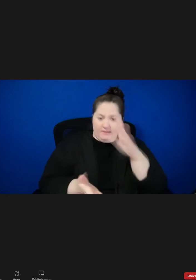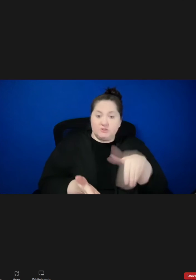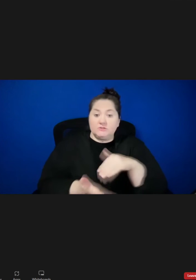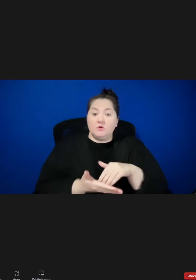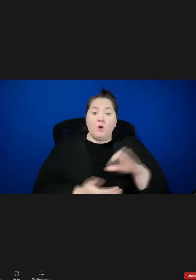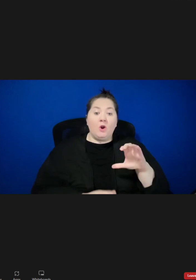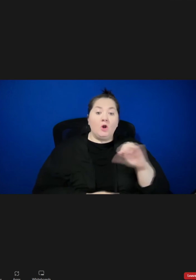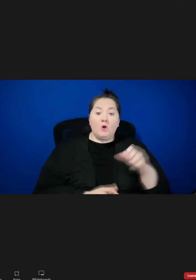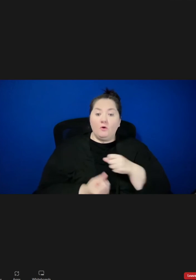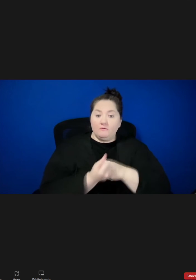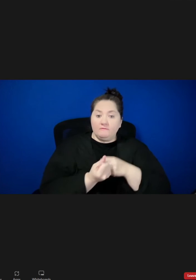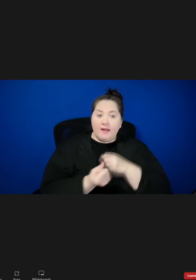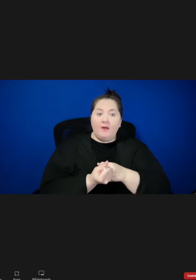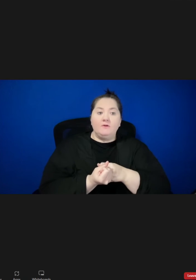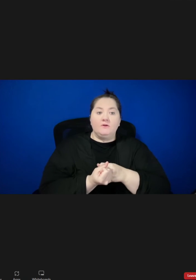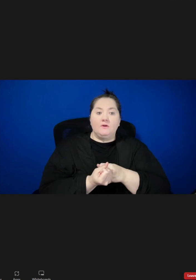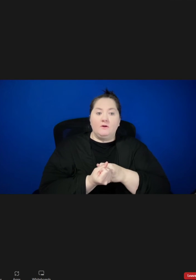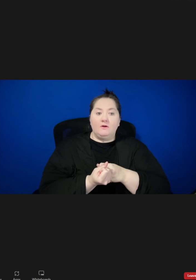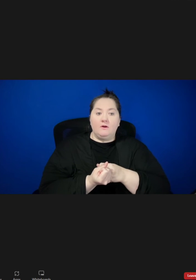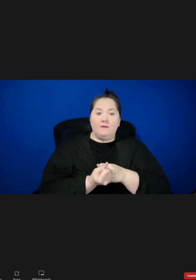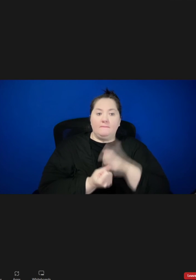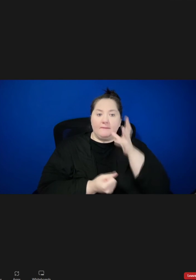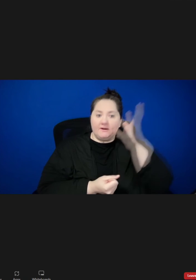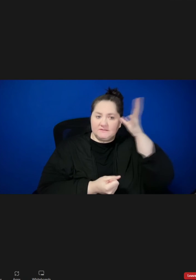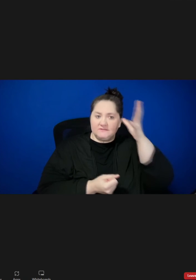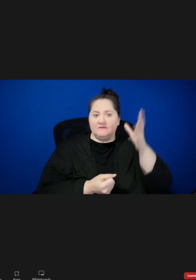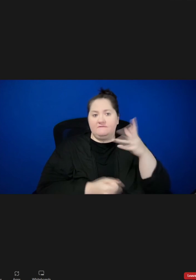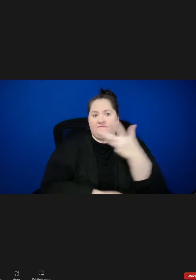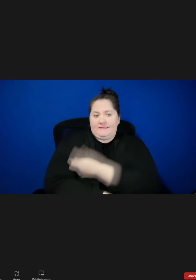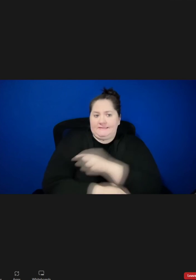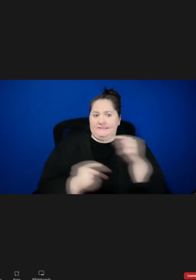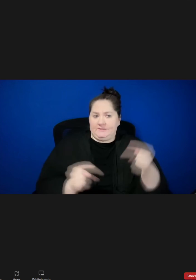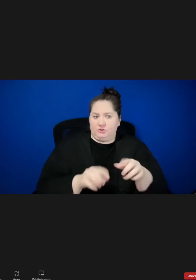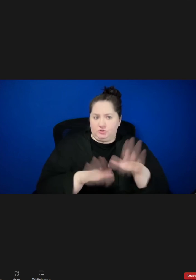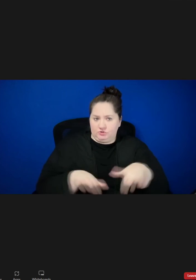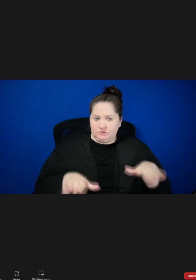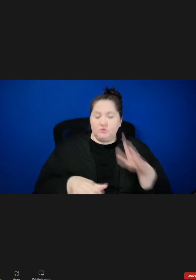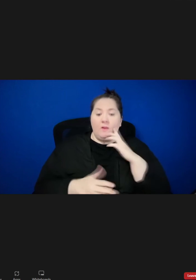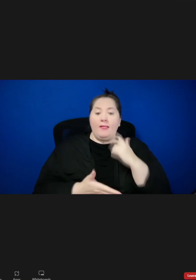vaccine-injured children and worked with Congress to draft and pass the National Childhood Vaccine